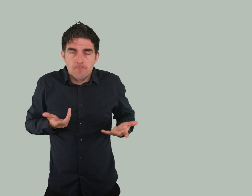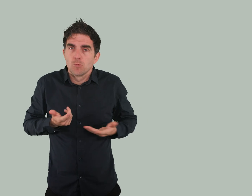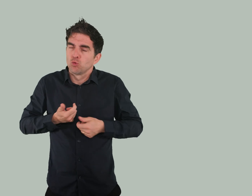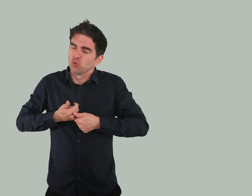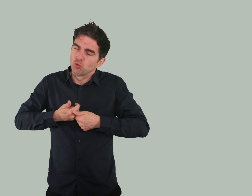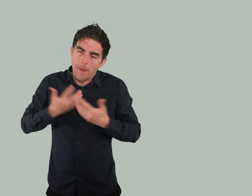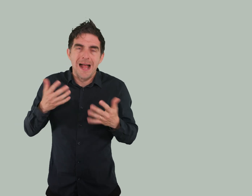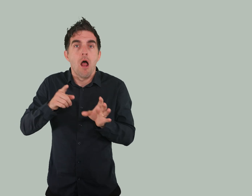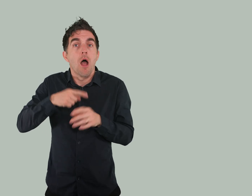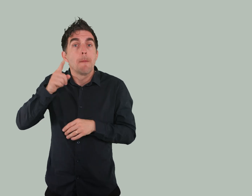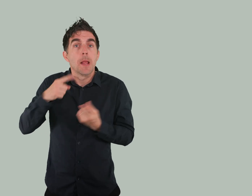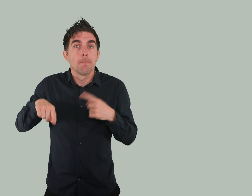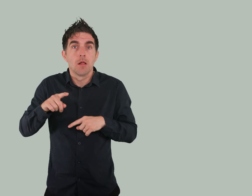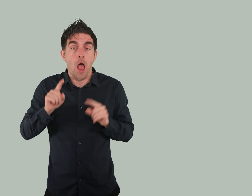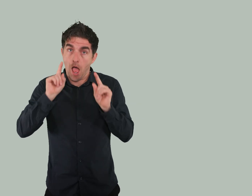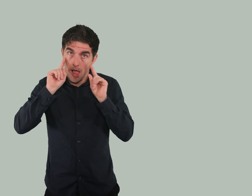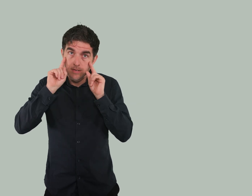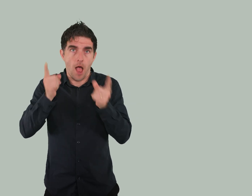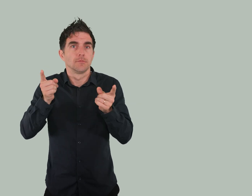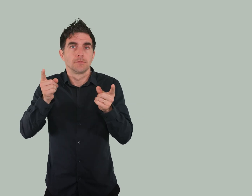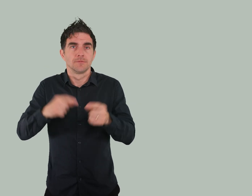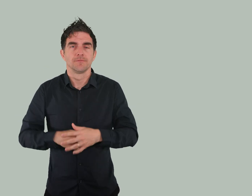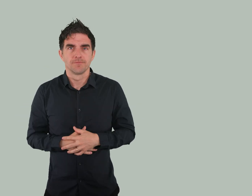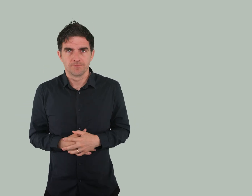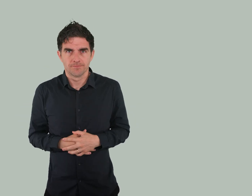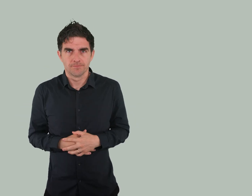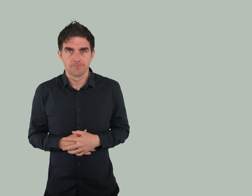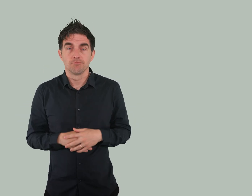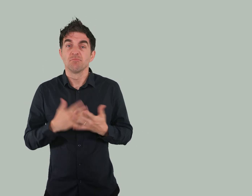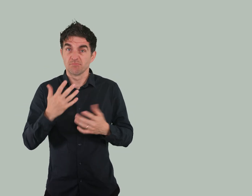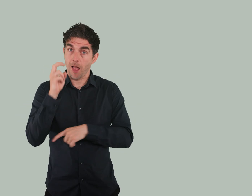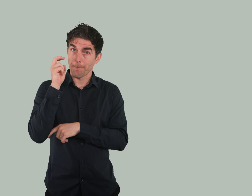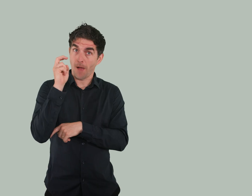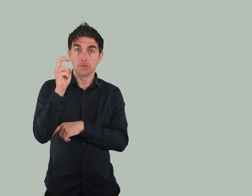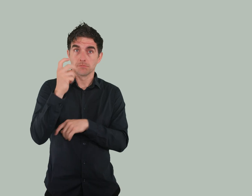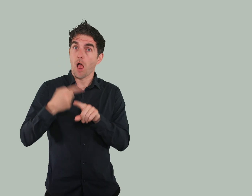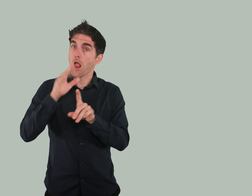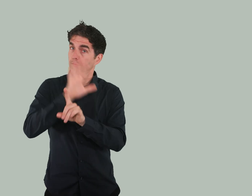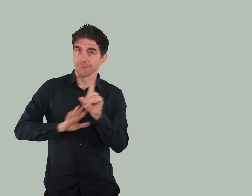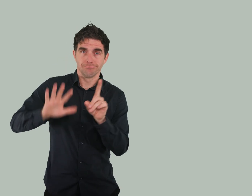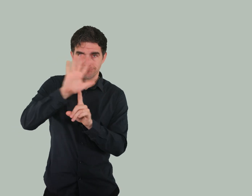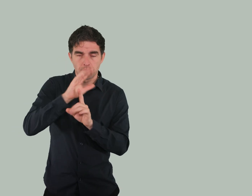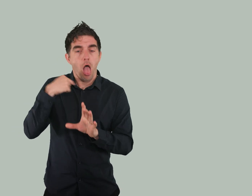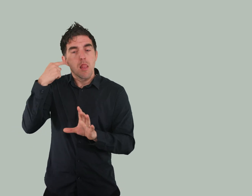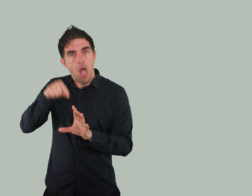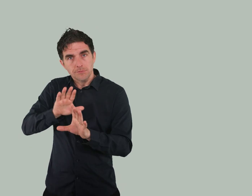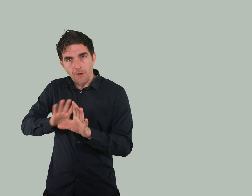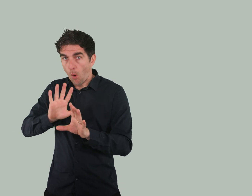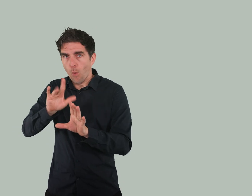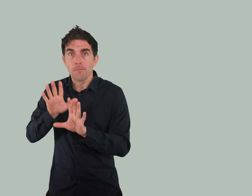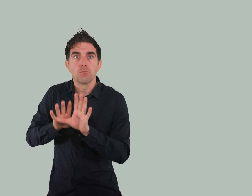For too many young people, they cannot. Journeys on bus services in England outside of London